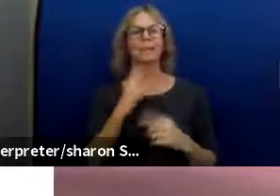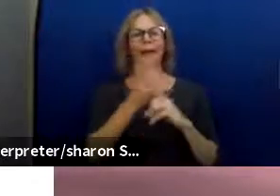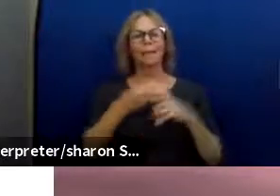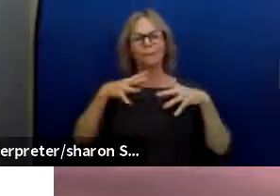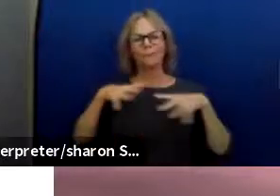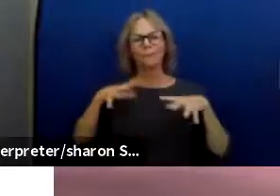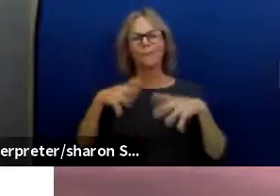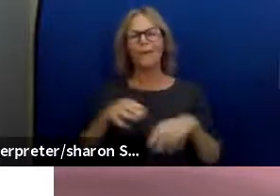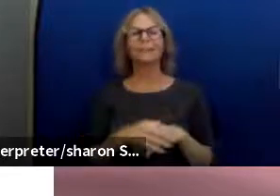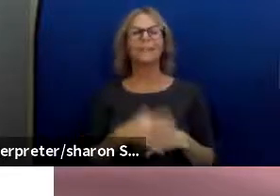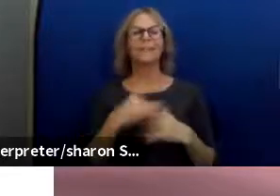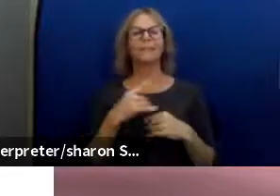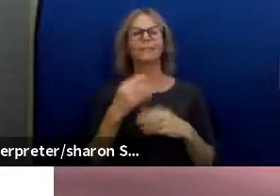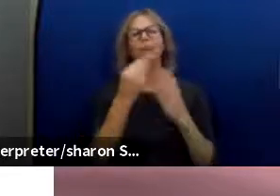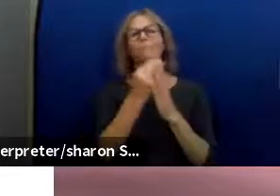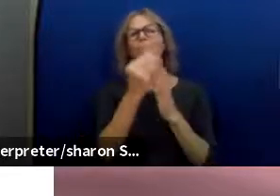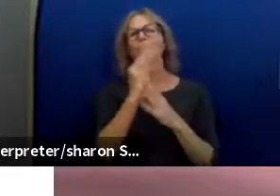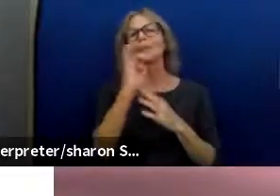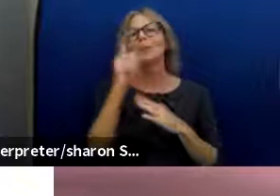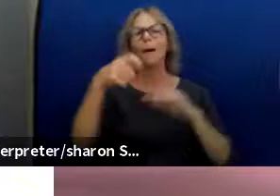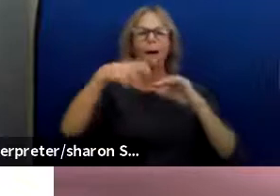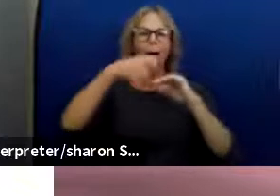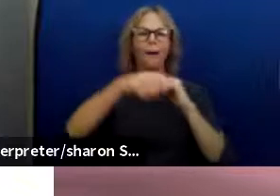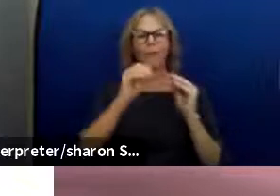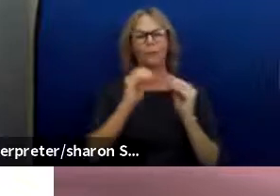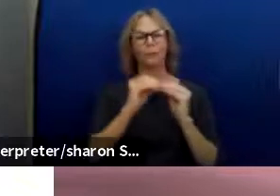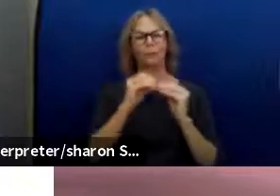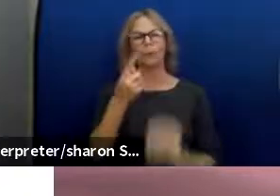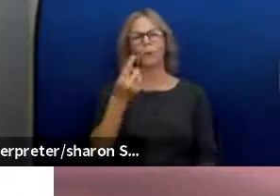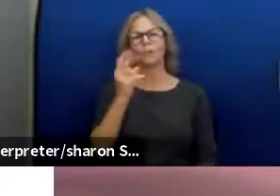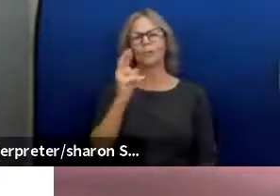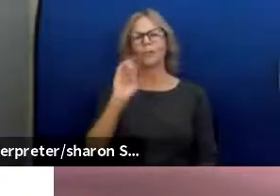that you like going to the mall and getting your nails done. That's more gender expression. That's how you behave, how you